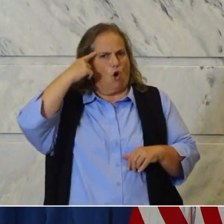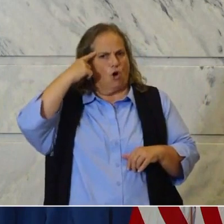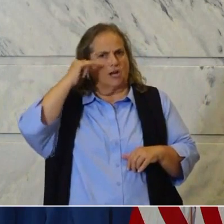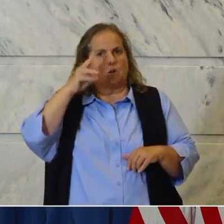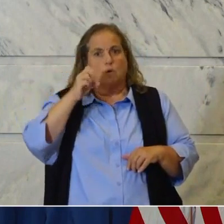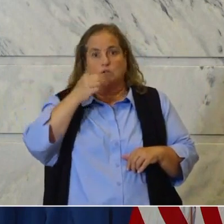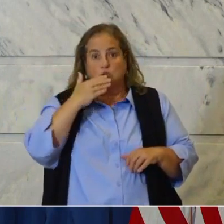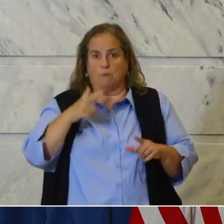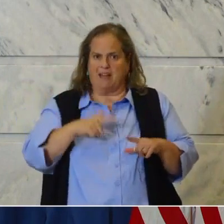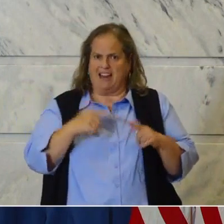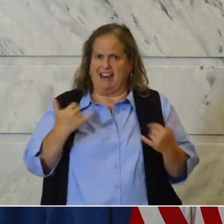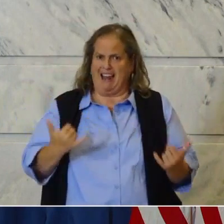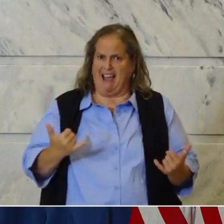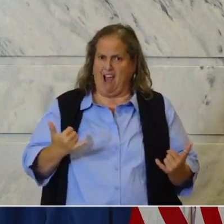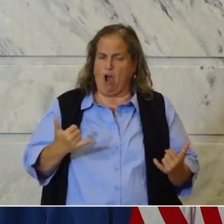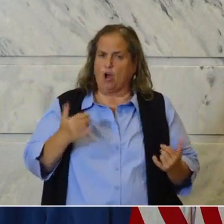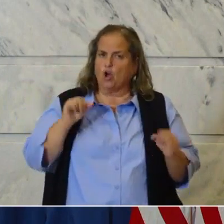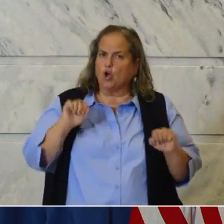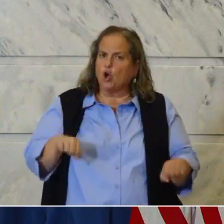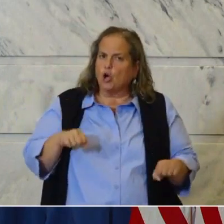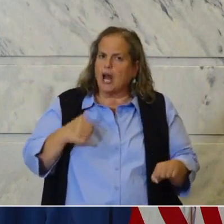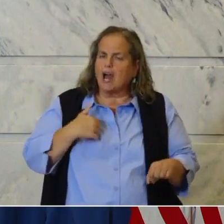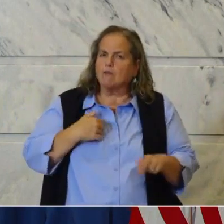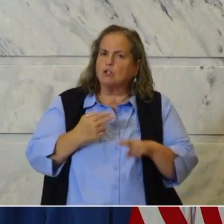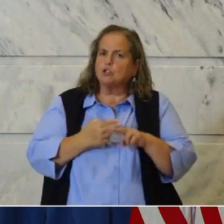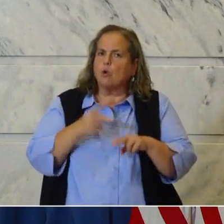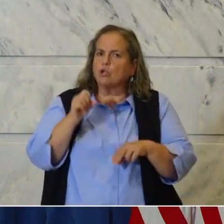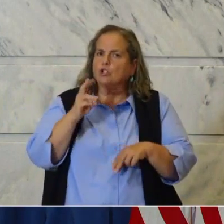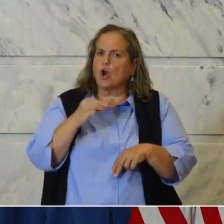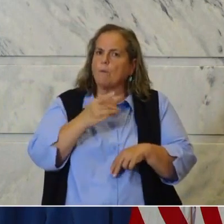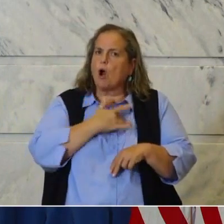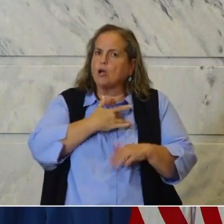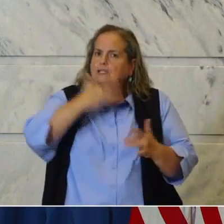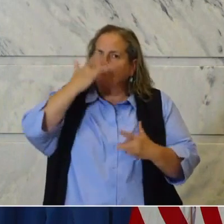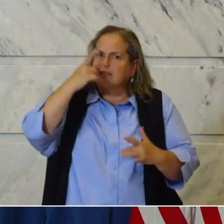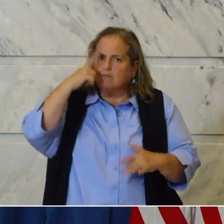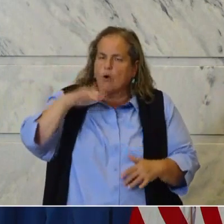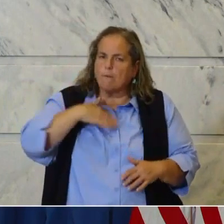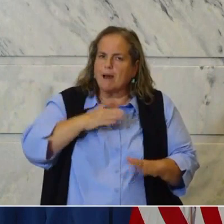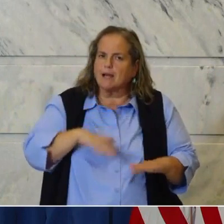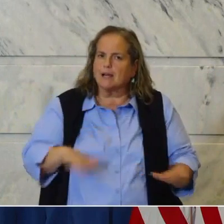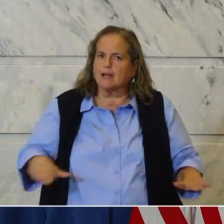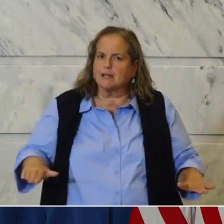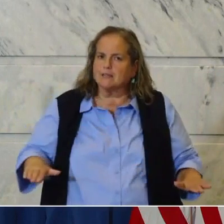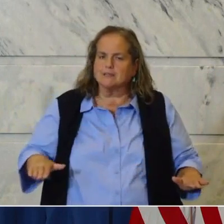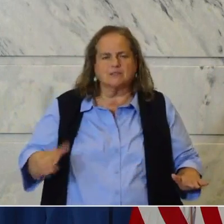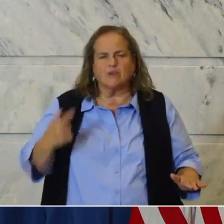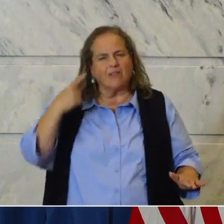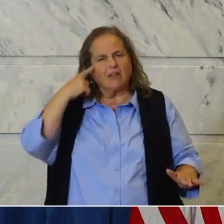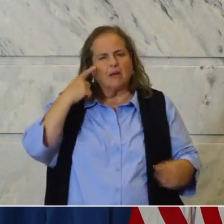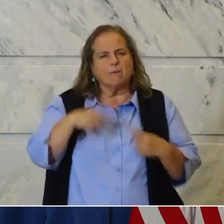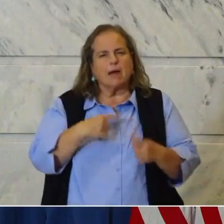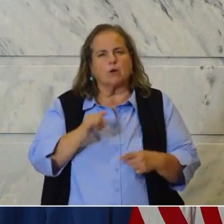For my kid, it's something that I hope they really think about. Uh, what is the protocol